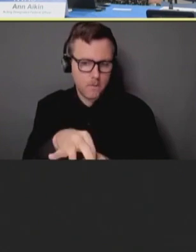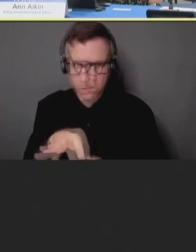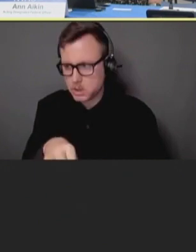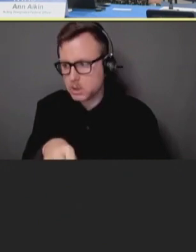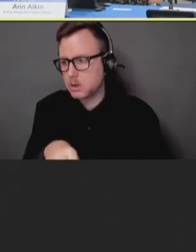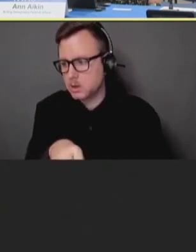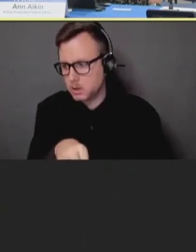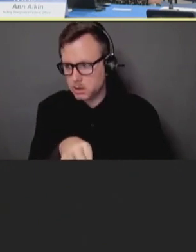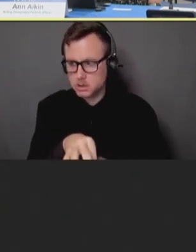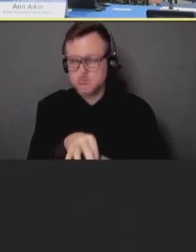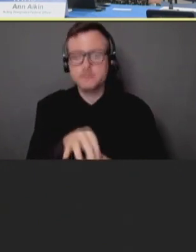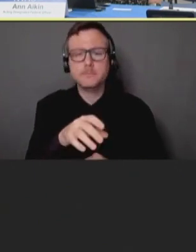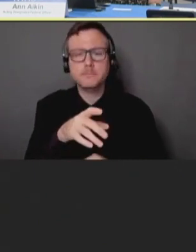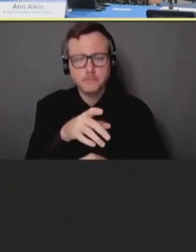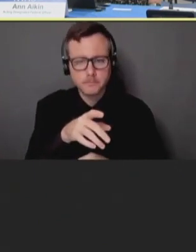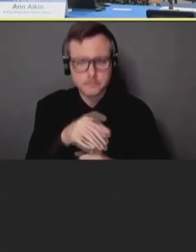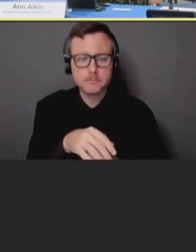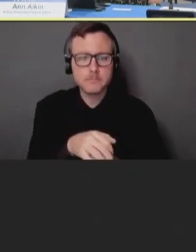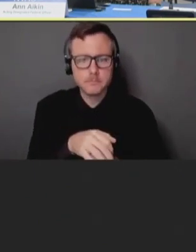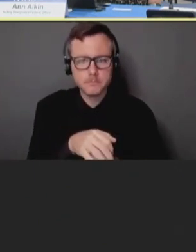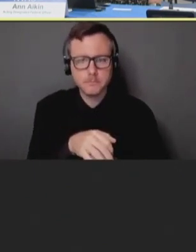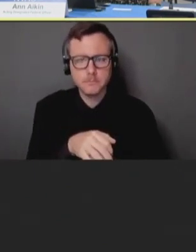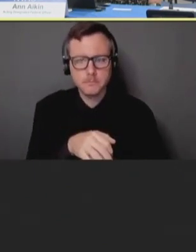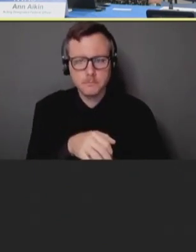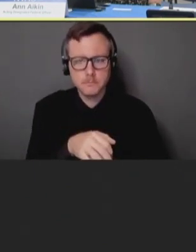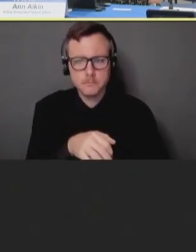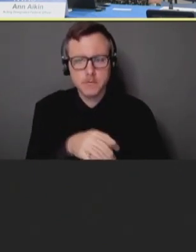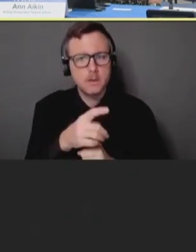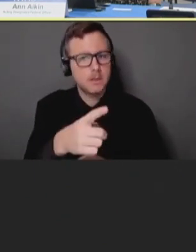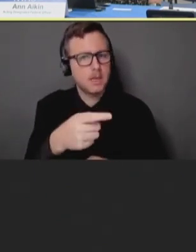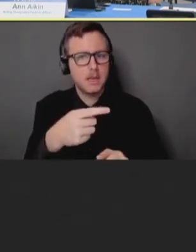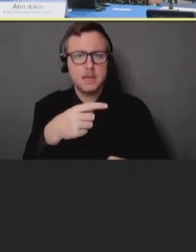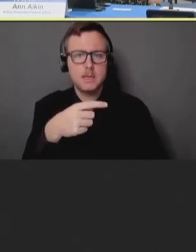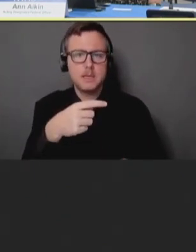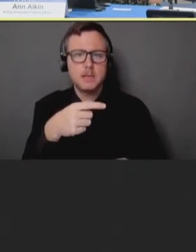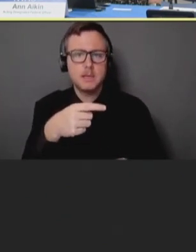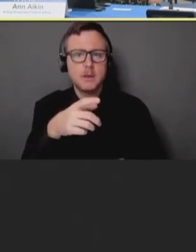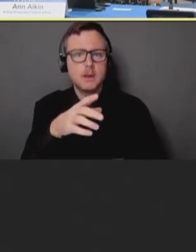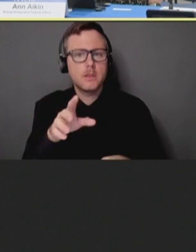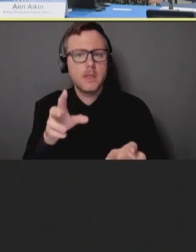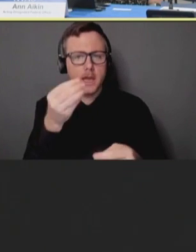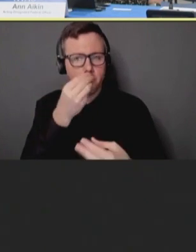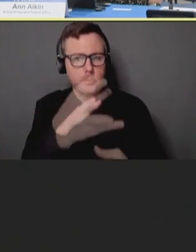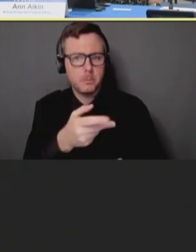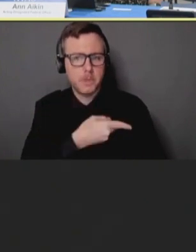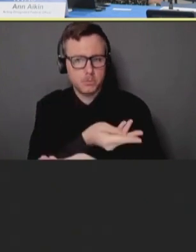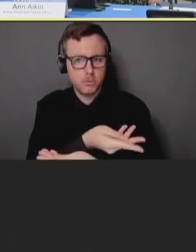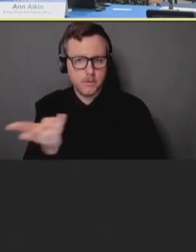the official position of the National Vaccine Advisory Committee or the U.S. Department of Health and Human Services.